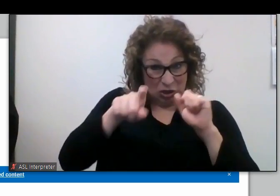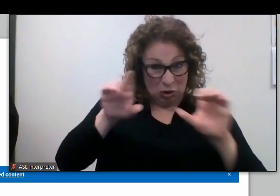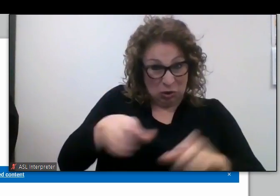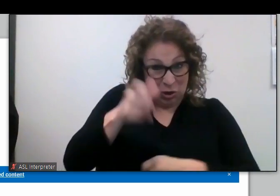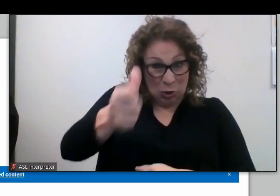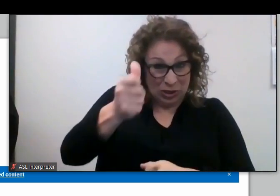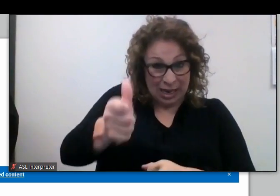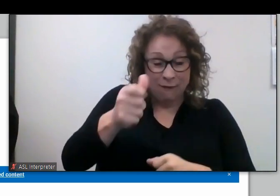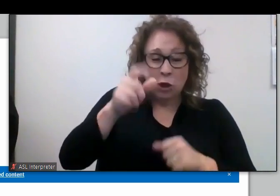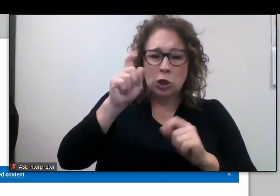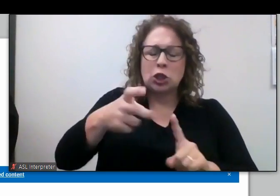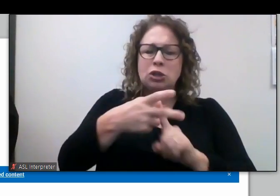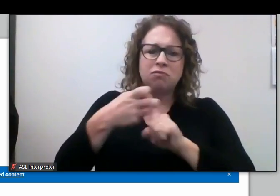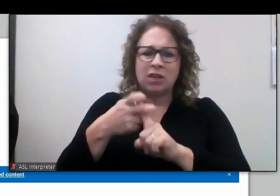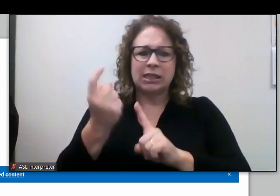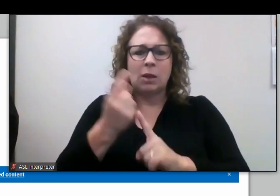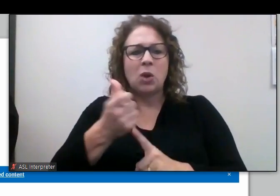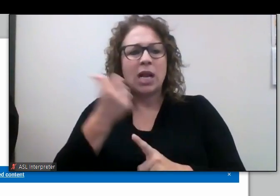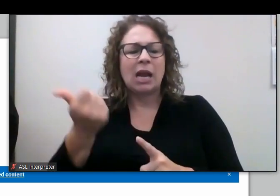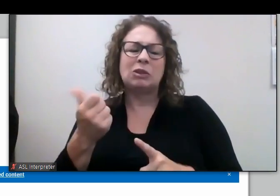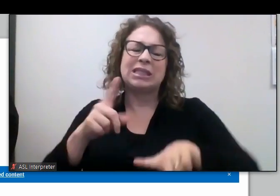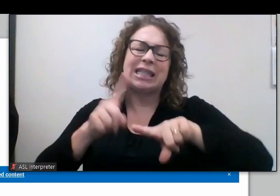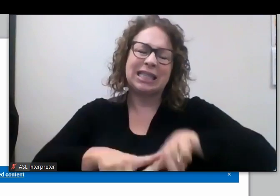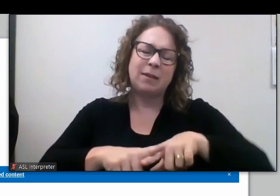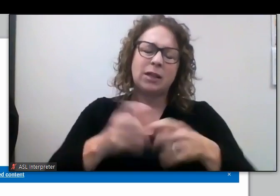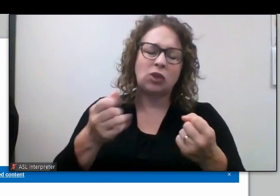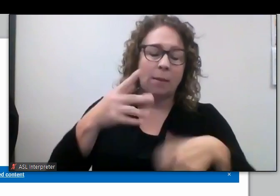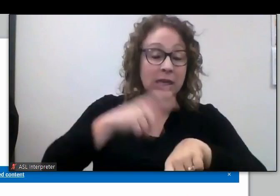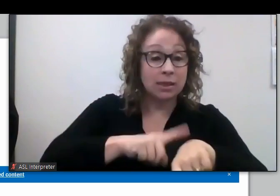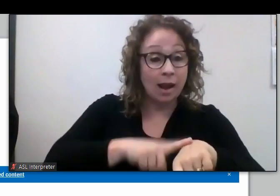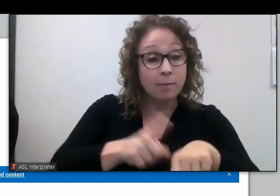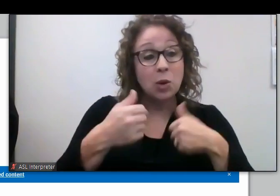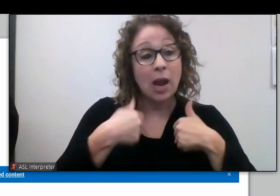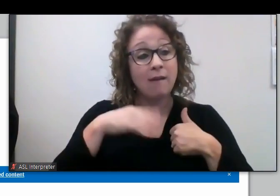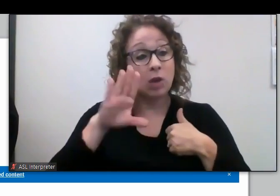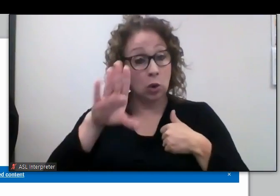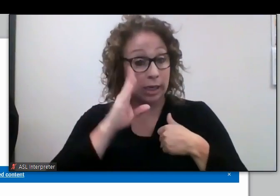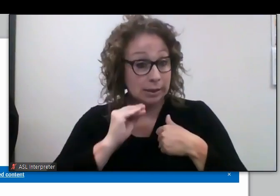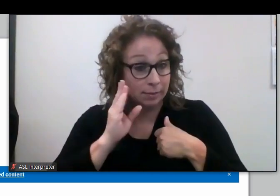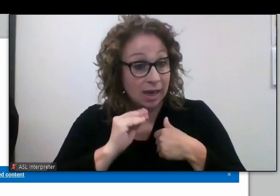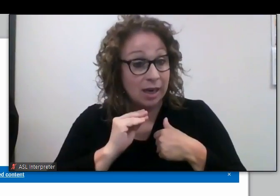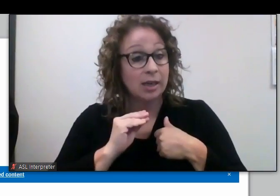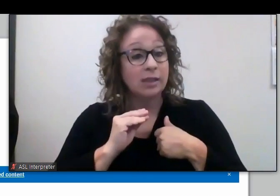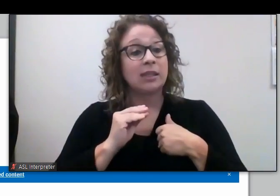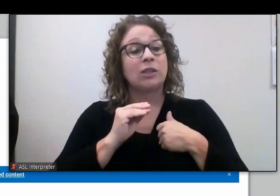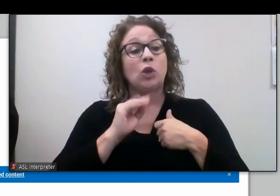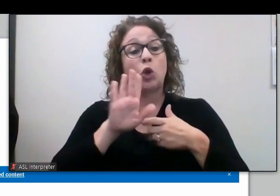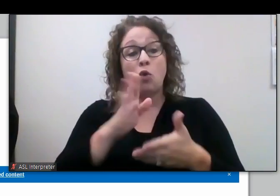It really depends on the amount of time you have, your experience, capacity and resources.